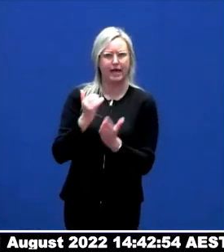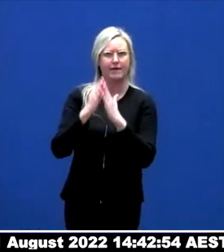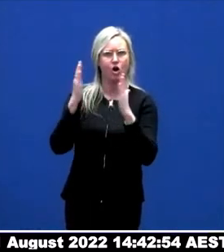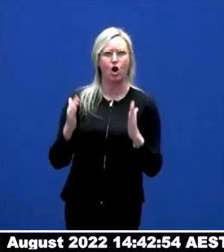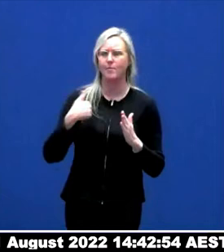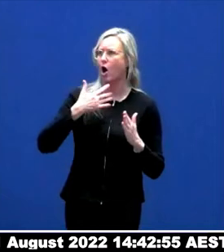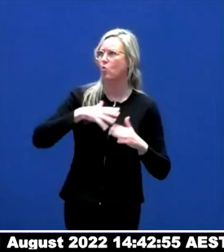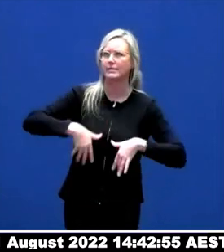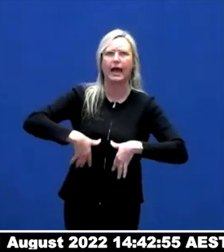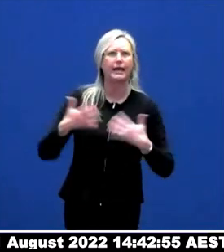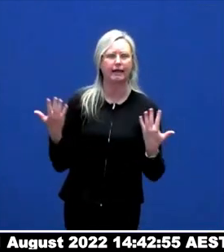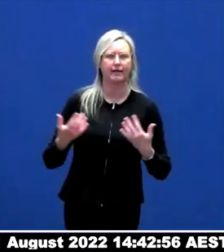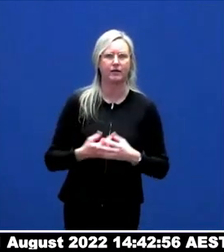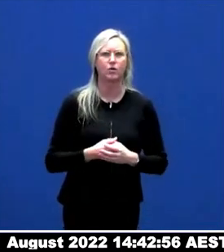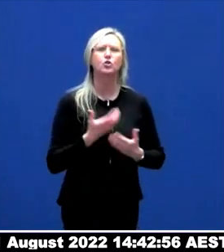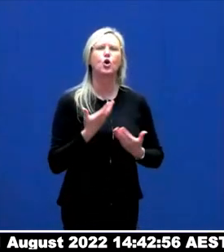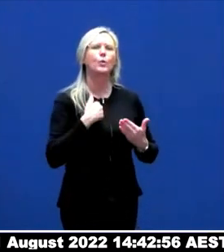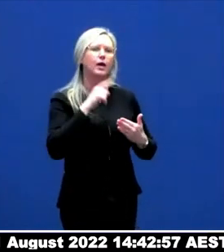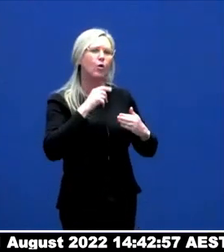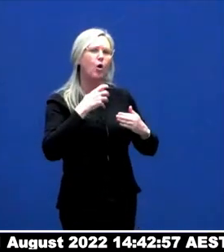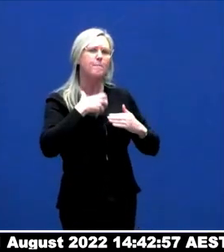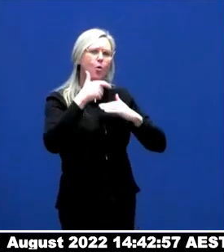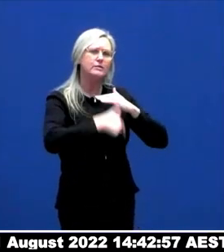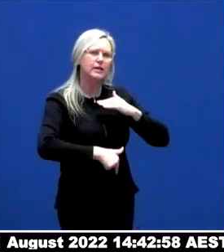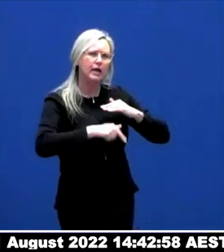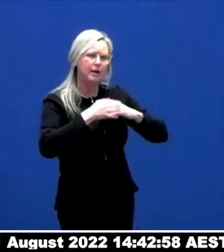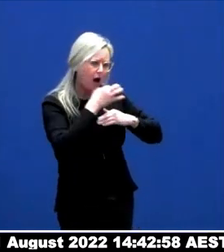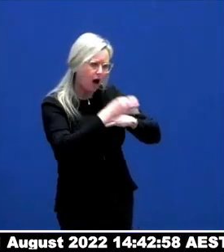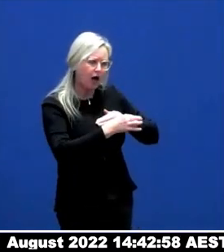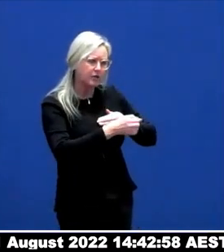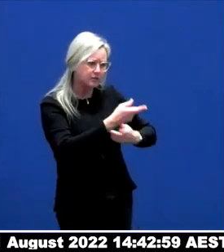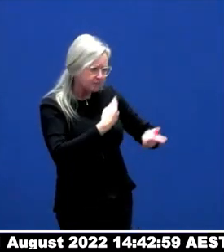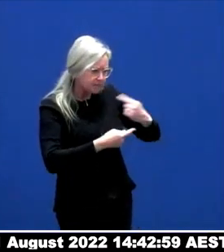So we explore what does that mean for you. What does a stable secure home look like for you.